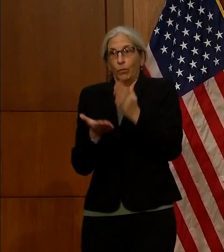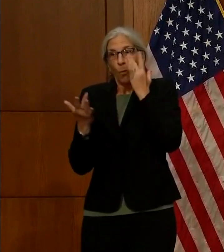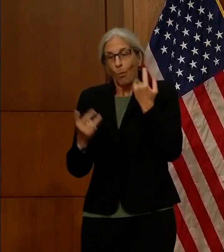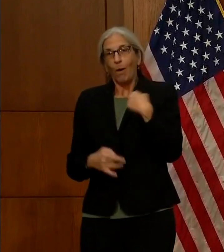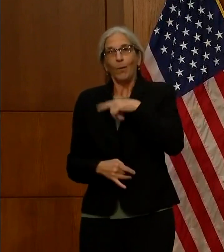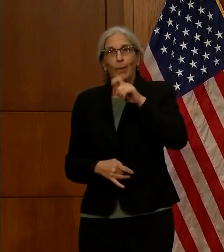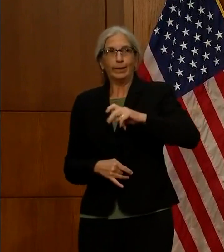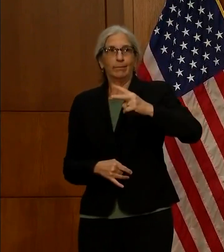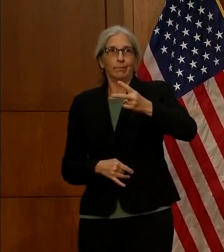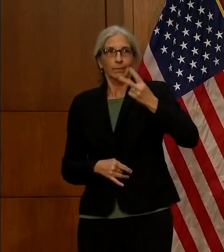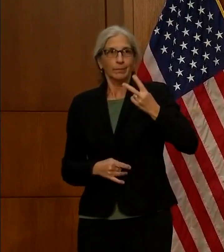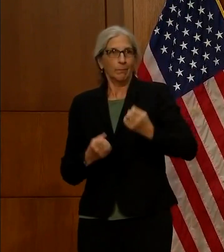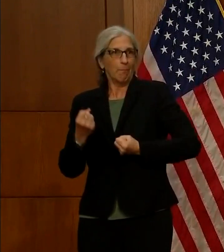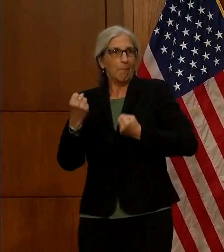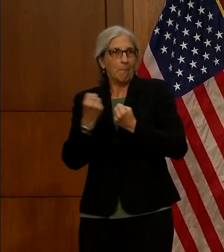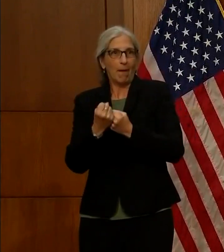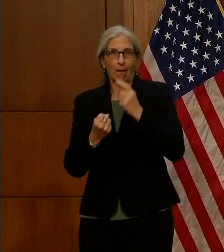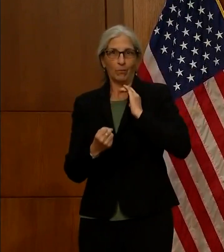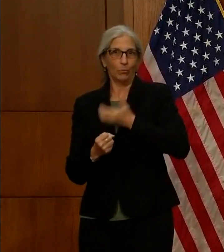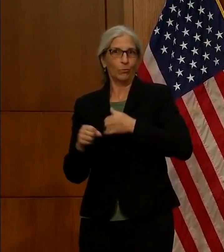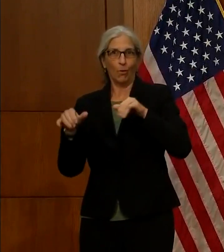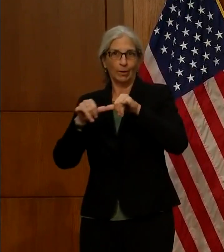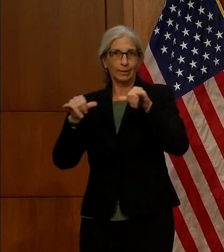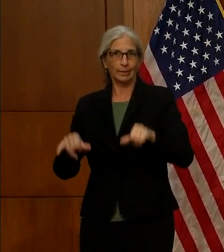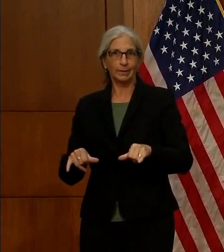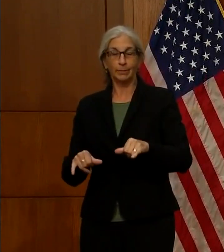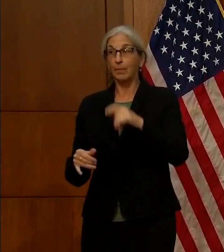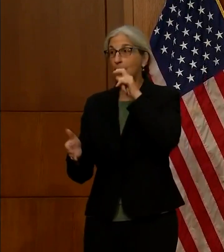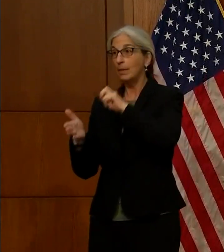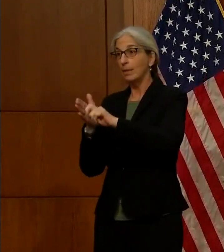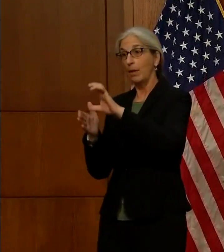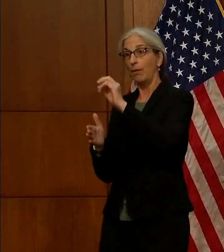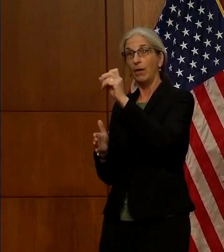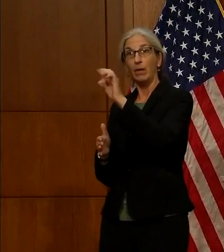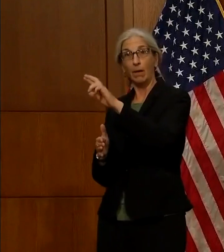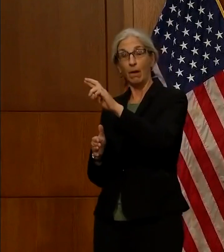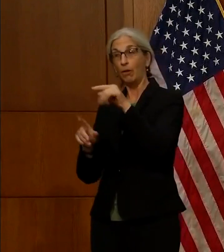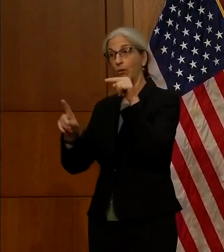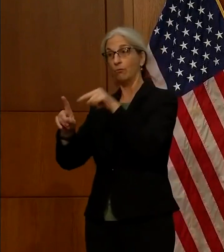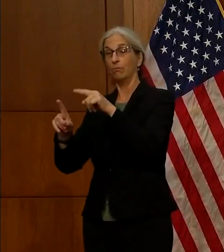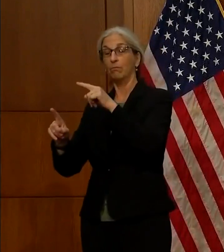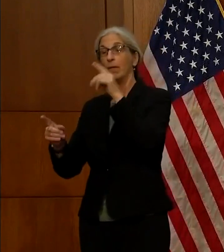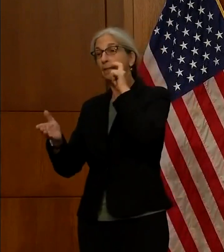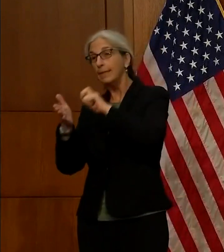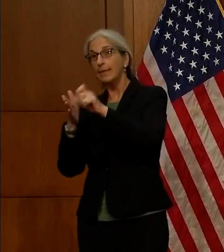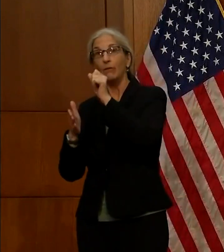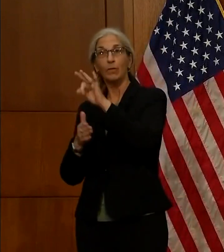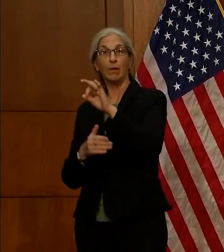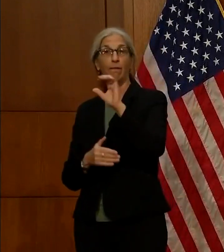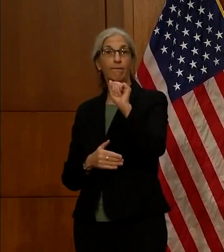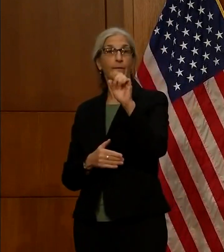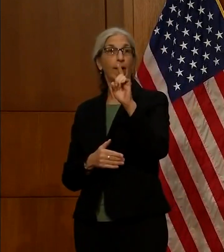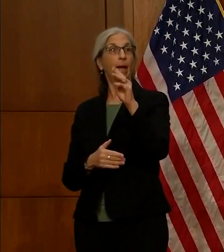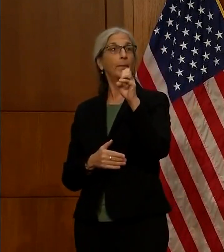R. IT IT REAFFIRMS WHY WE NEED BACK UPS TO A LOT OF OUR SYSTEMS AND- DECEPTICON OR